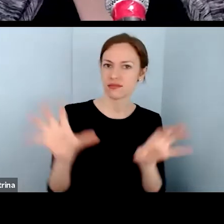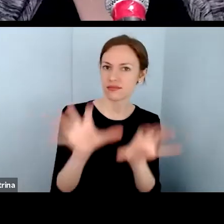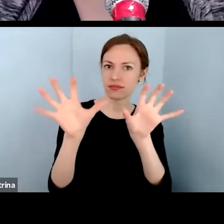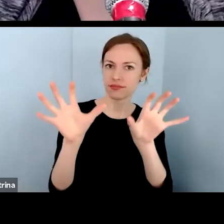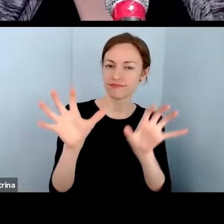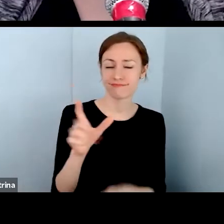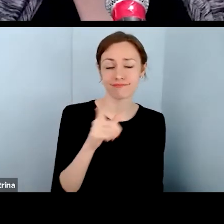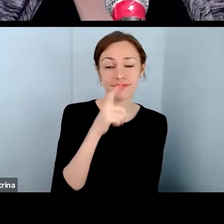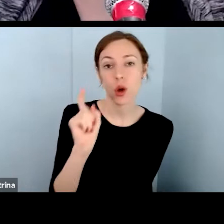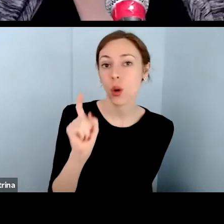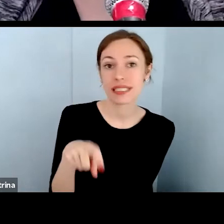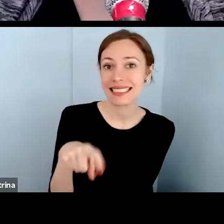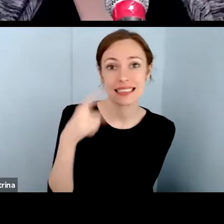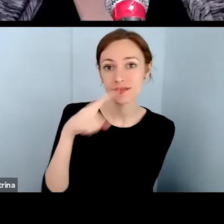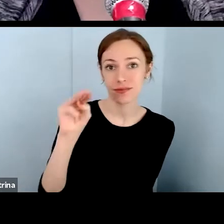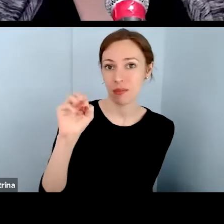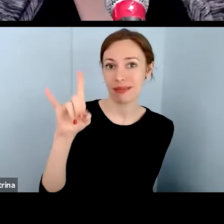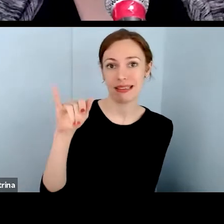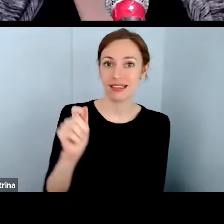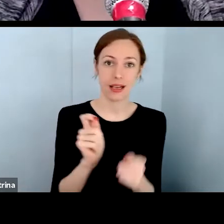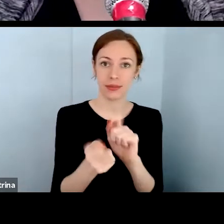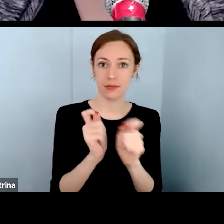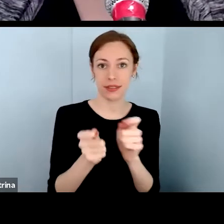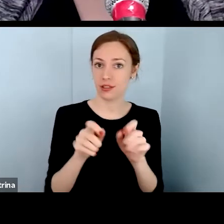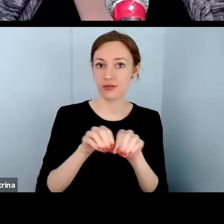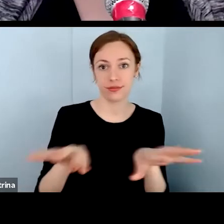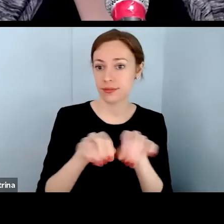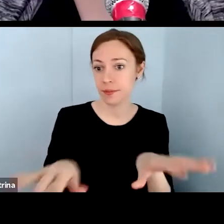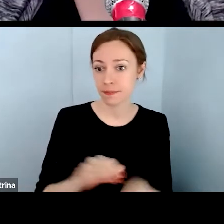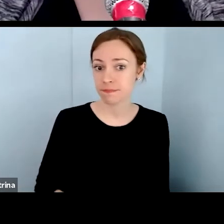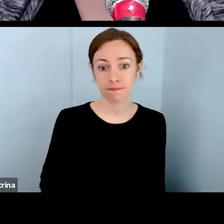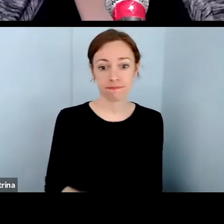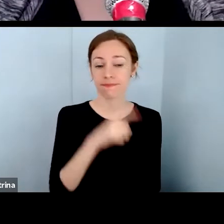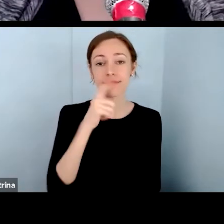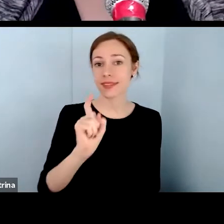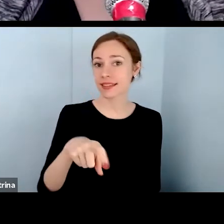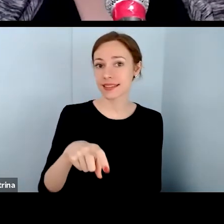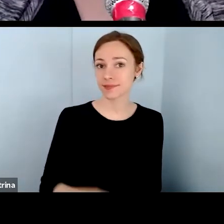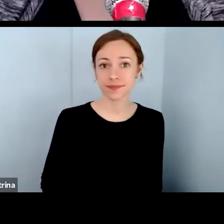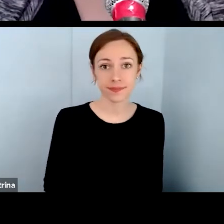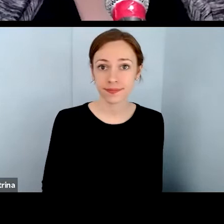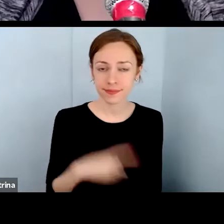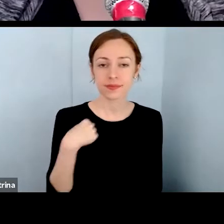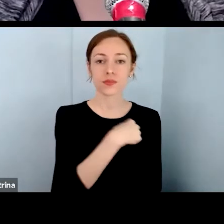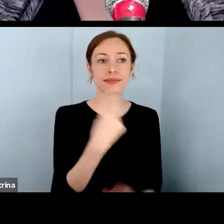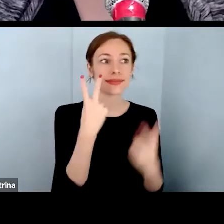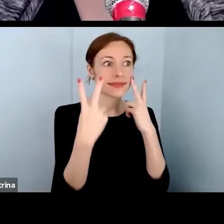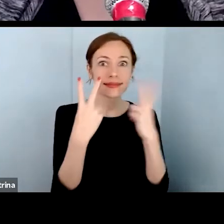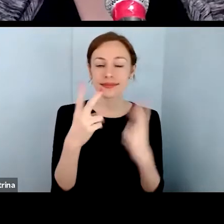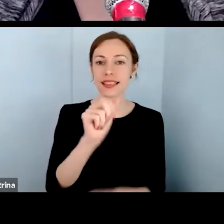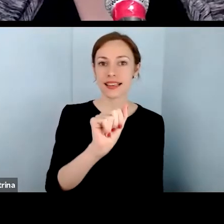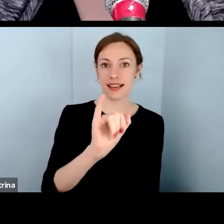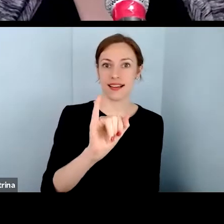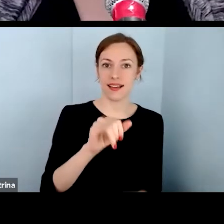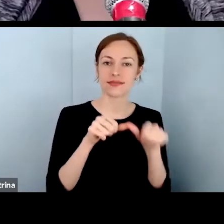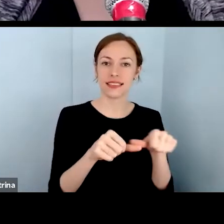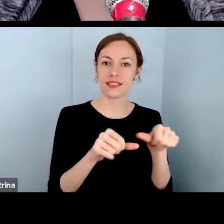It's just not entirely necessary, of course, as we see AI develop and and